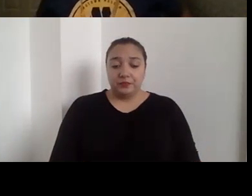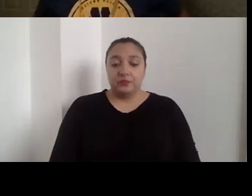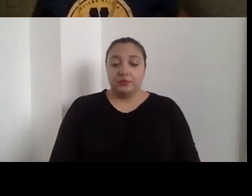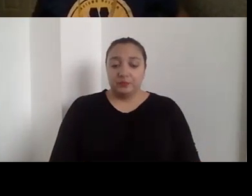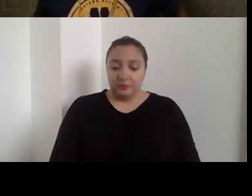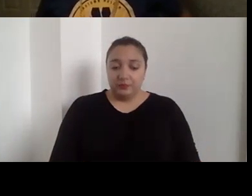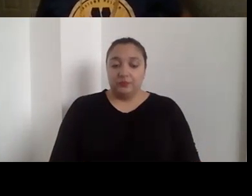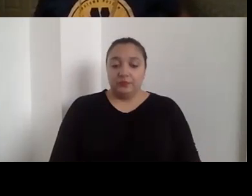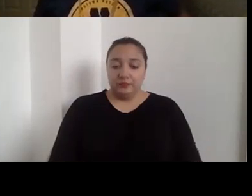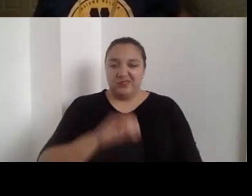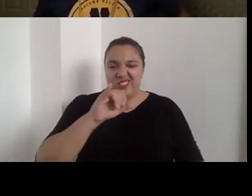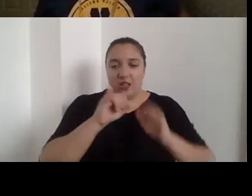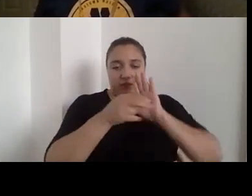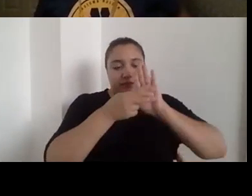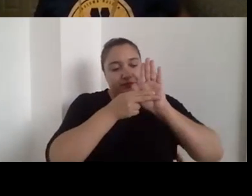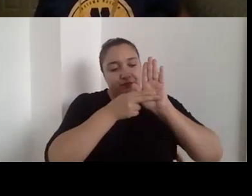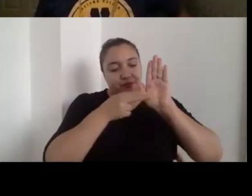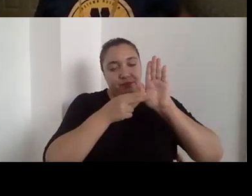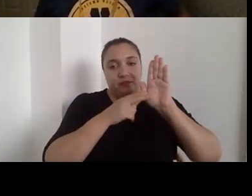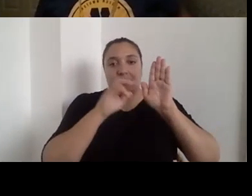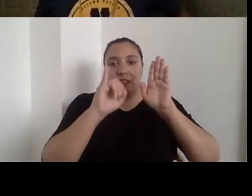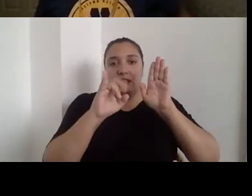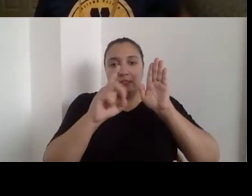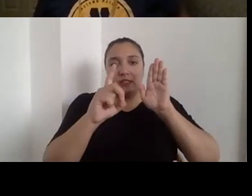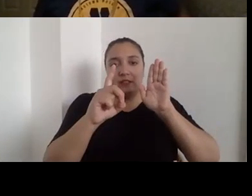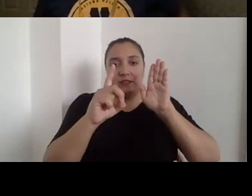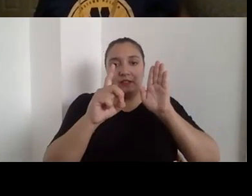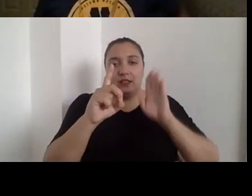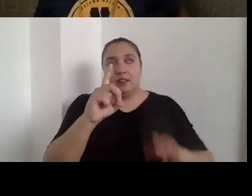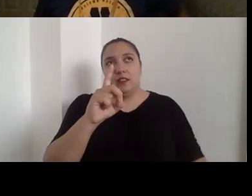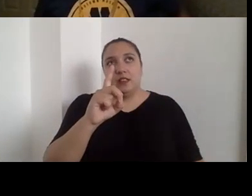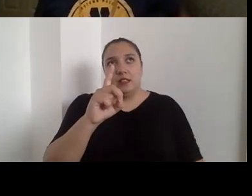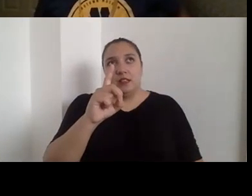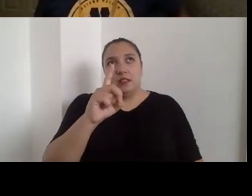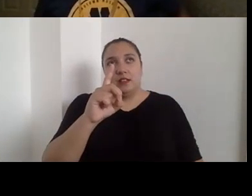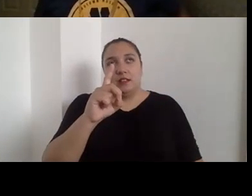strongly bred in with the dancer identity or the artist or maker or